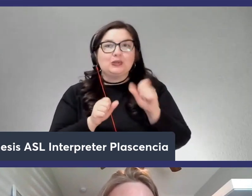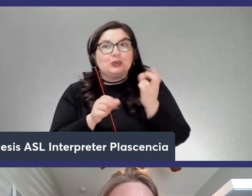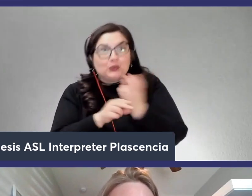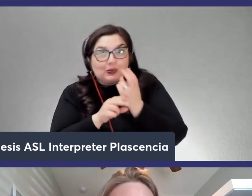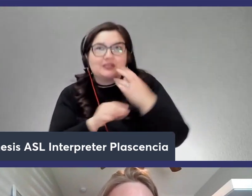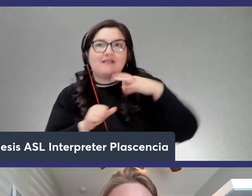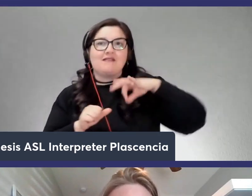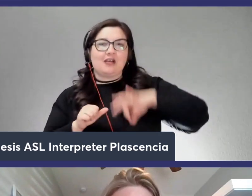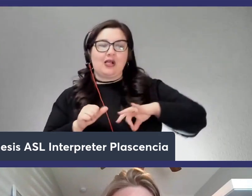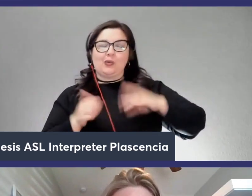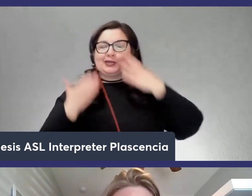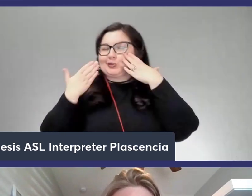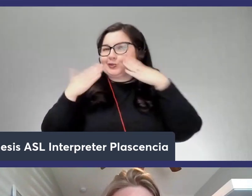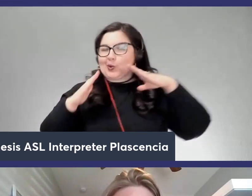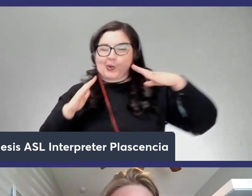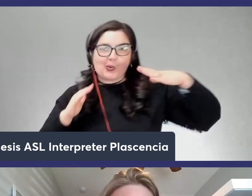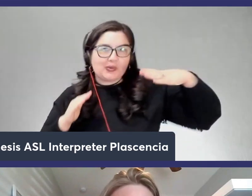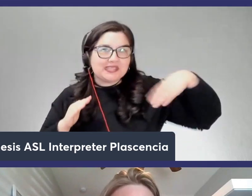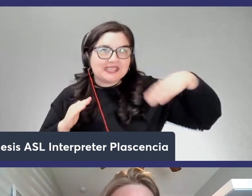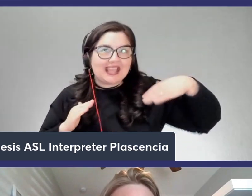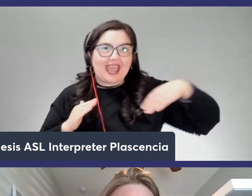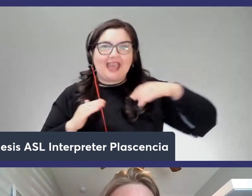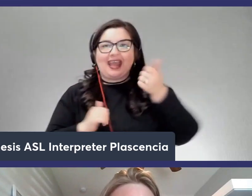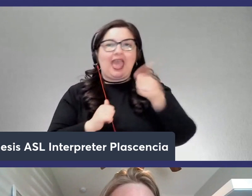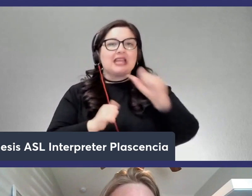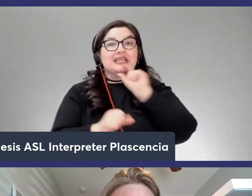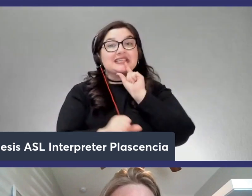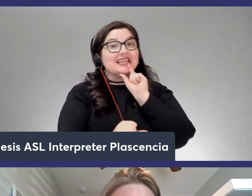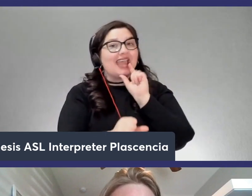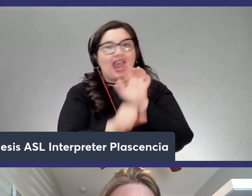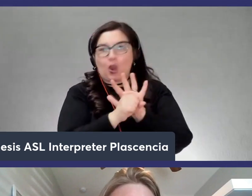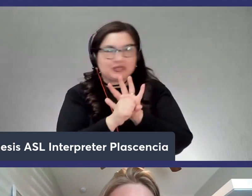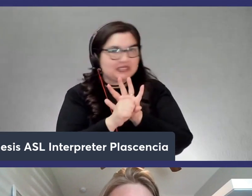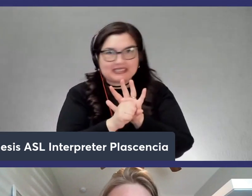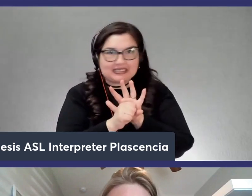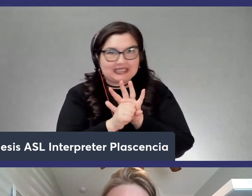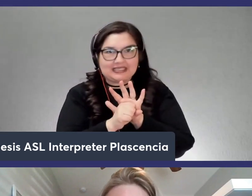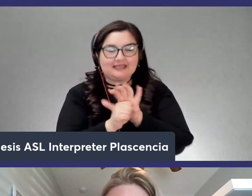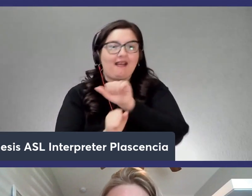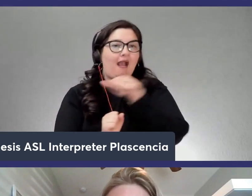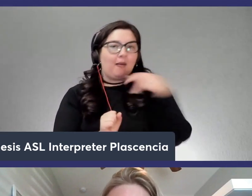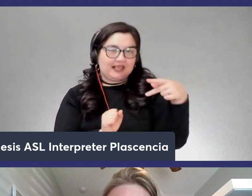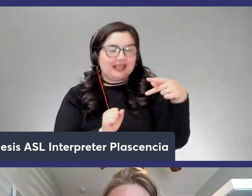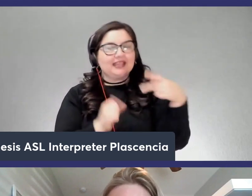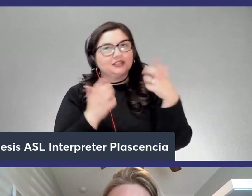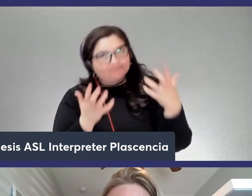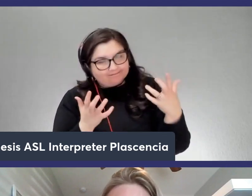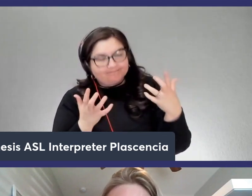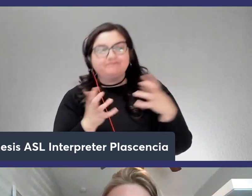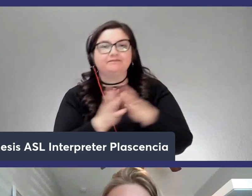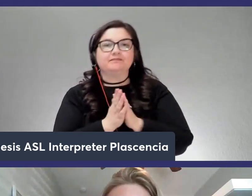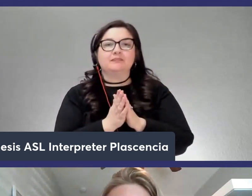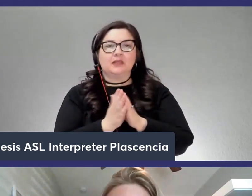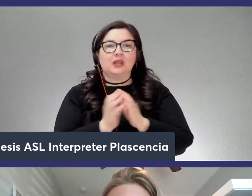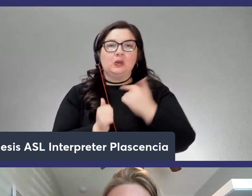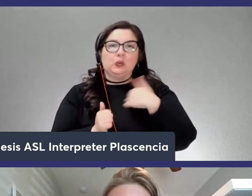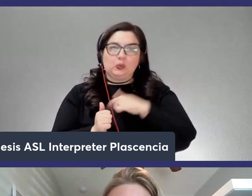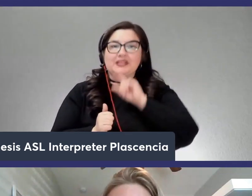of any sort of guaranteed applications, that we definitely do know about,